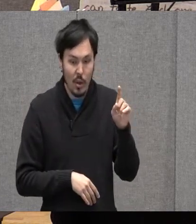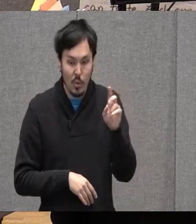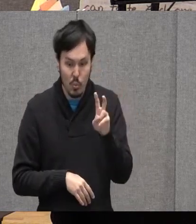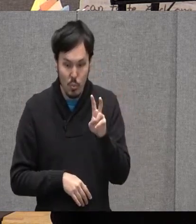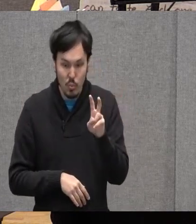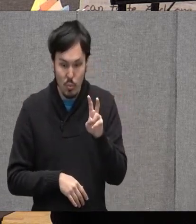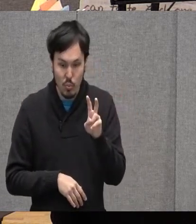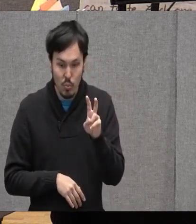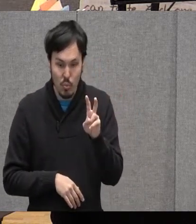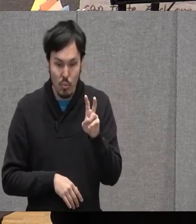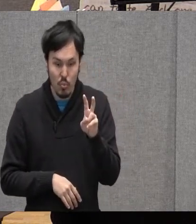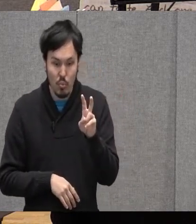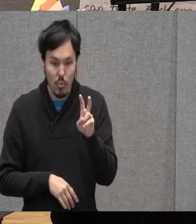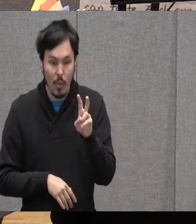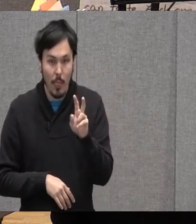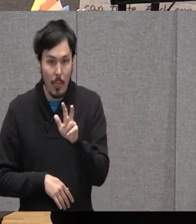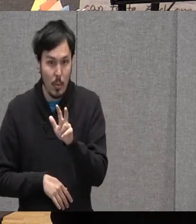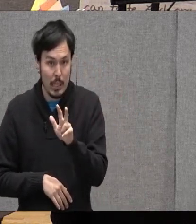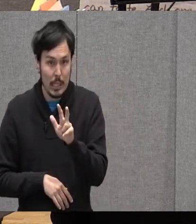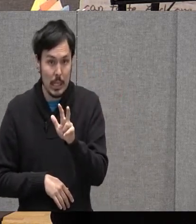Three. Hmm.